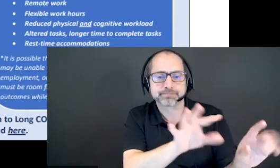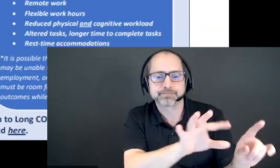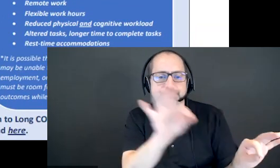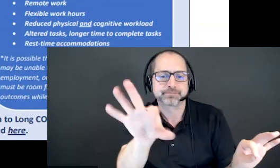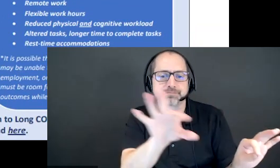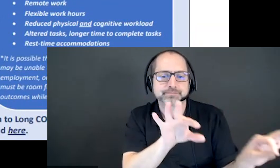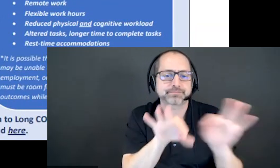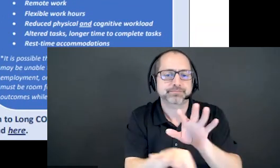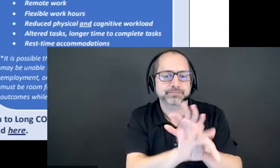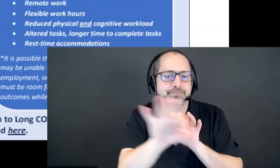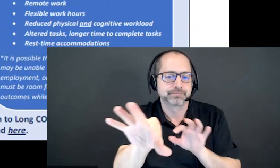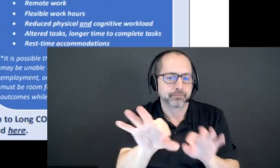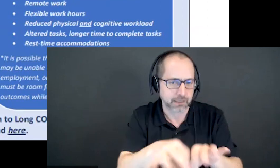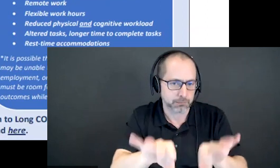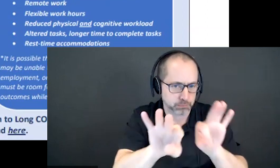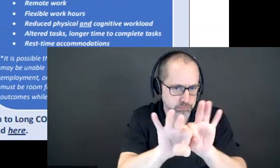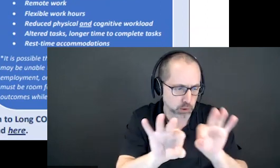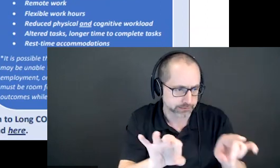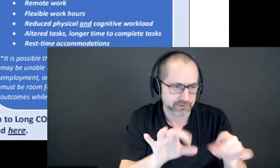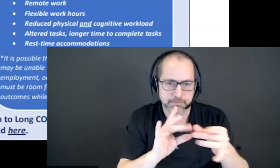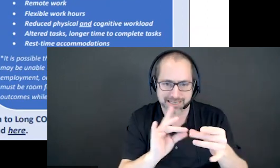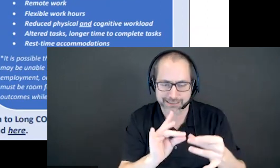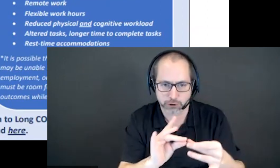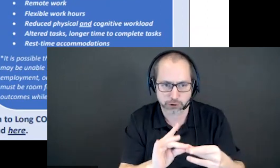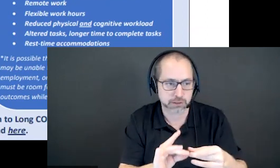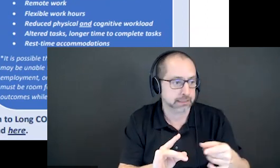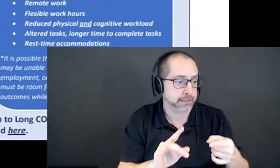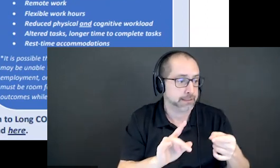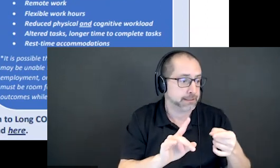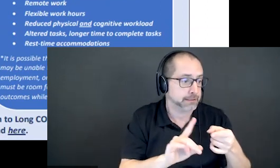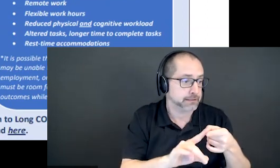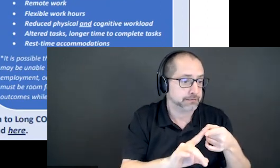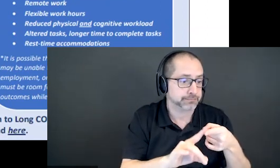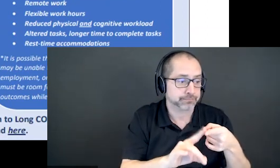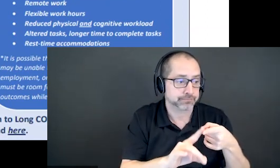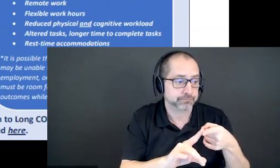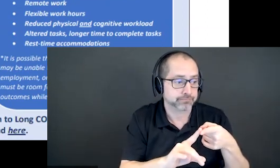most important messages to get across. First of all, is highlighting what is long COVID